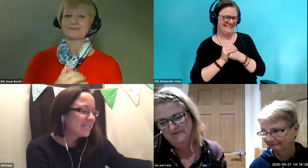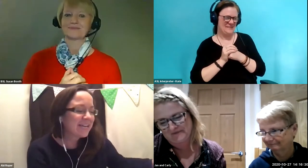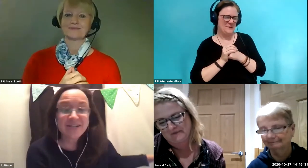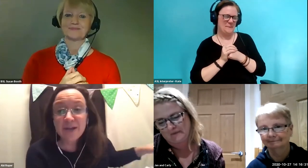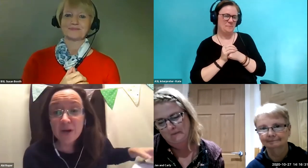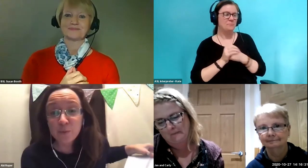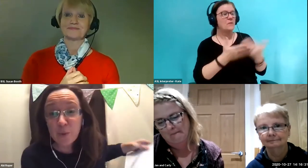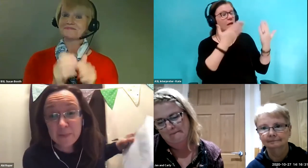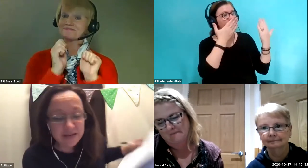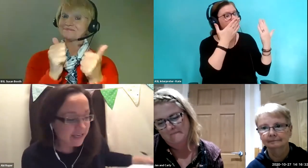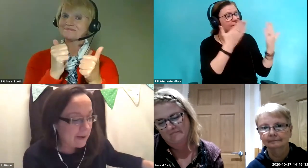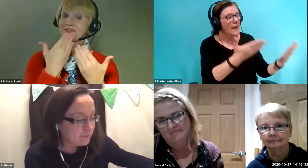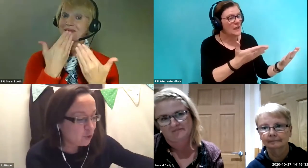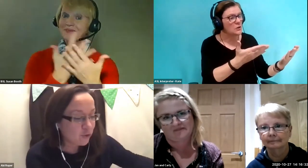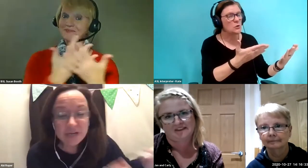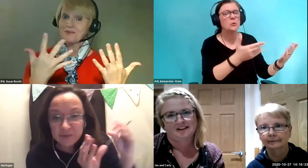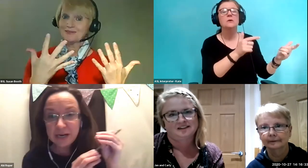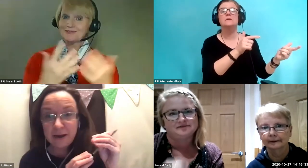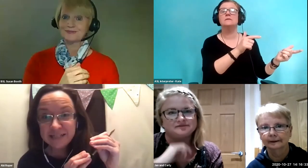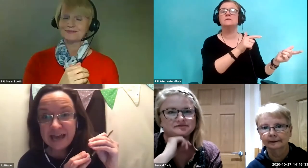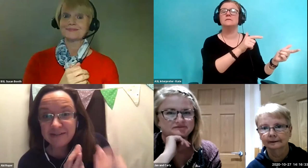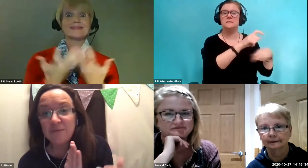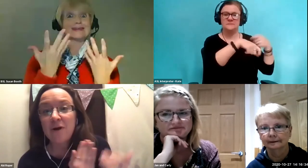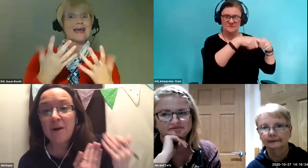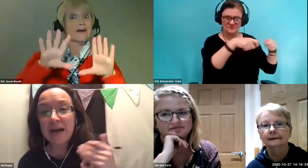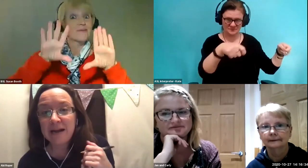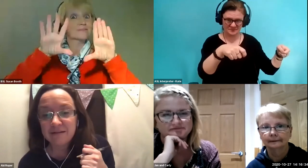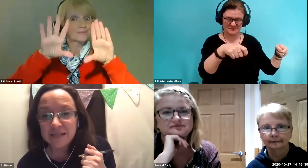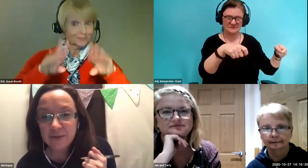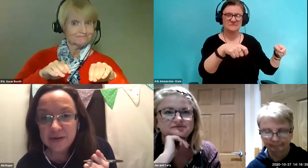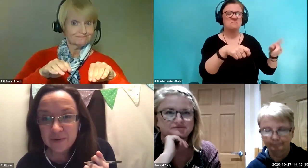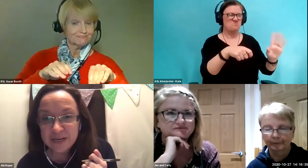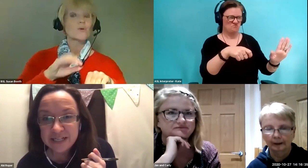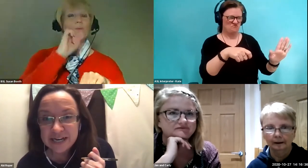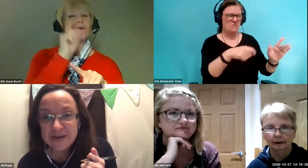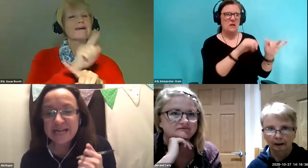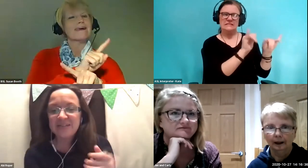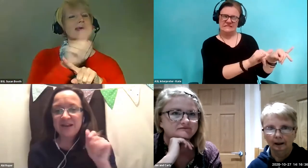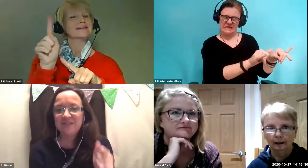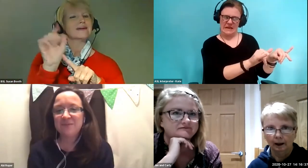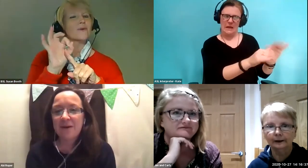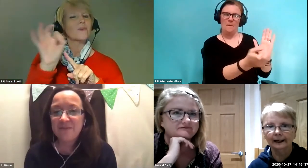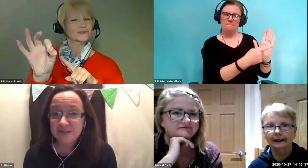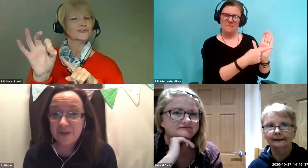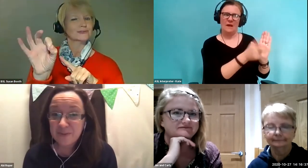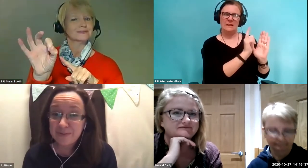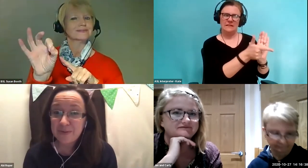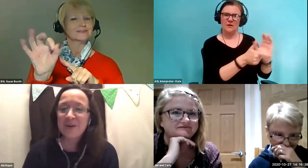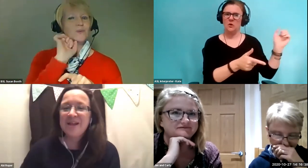thank you so much I'm going to um draw it to a close there and then we'll come back and ask you another question in a minute so we have some time for some other people